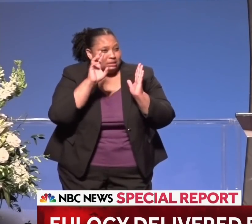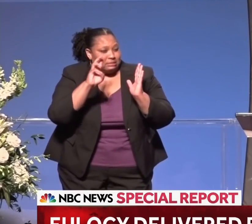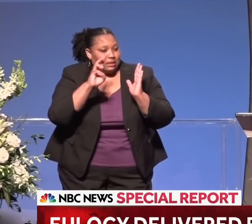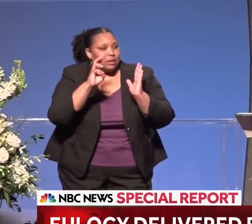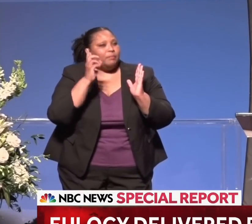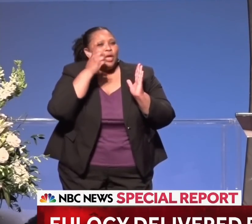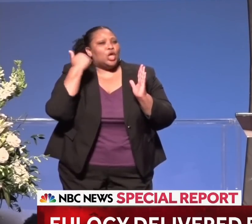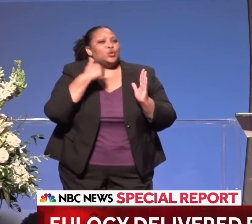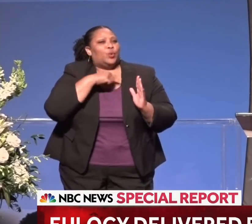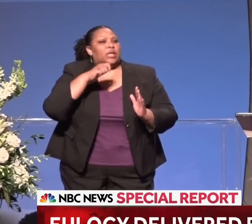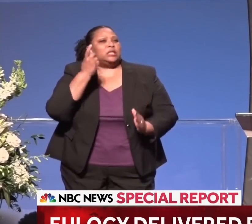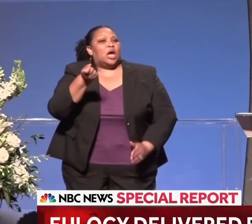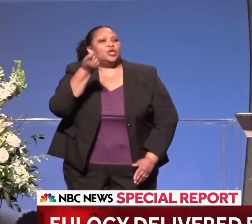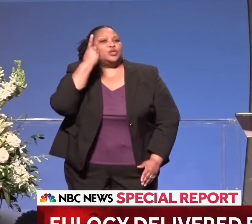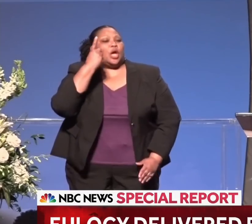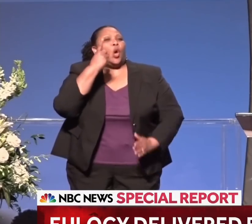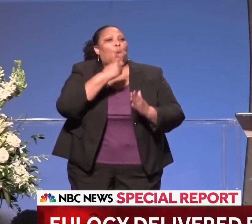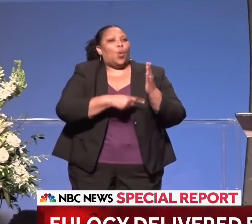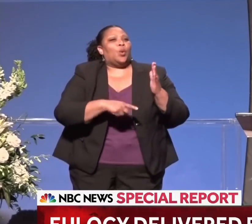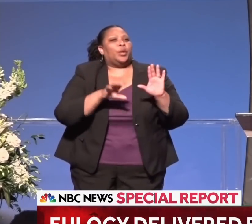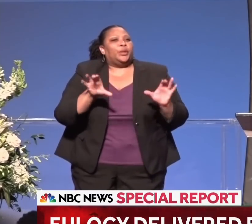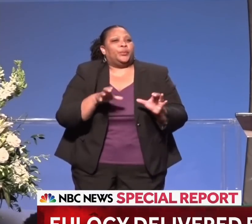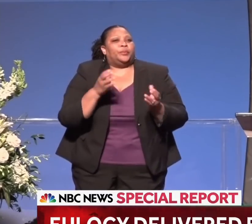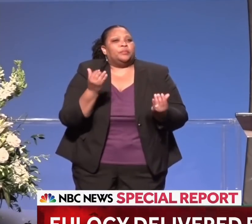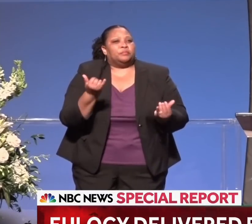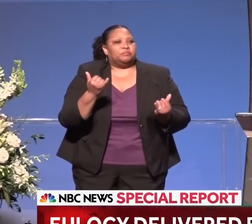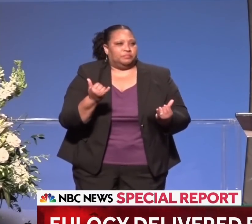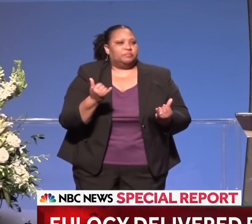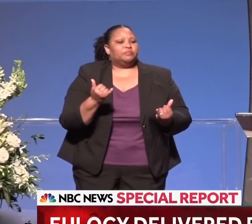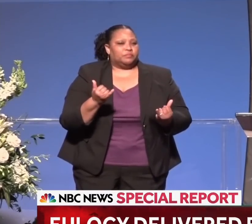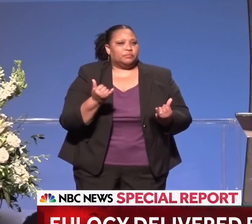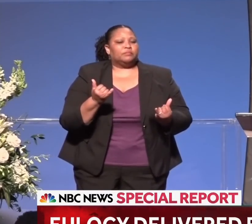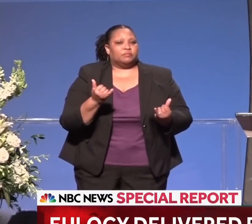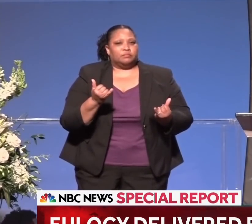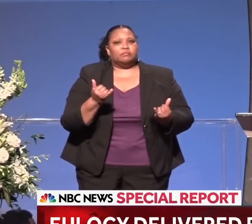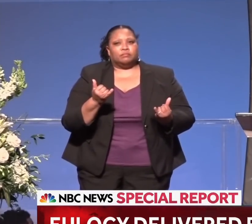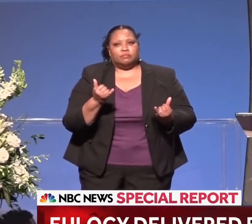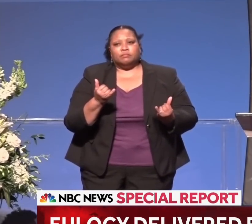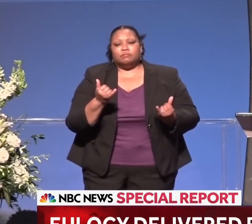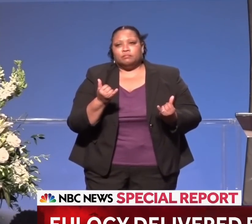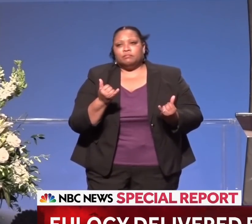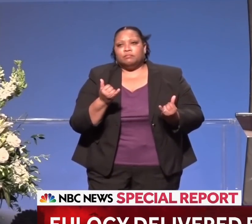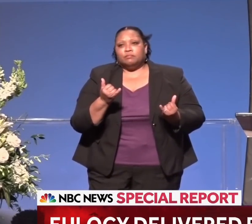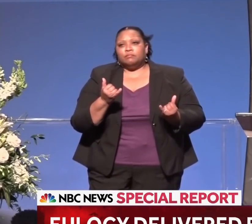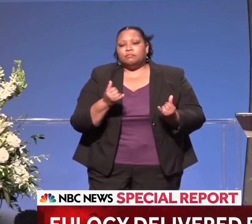EPHESIANS, SIXTH CHAPTER. BECAUSE I THINK THAT WE NEED TO UNDERSTAND WHAT WE’RE DEALING